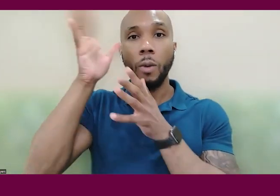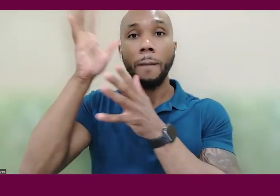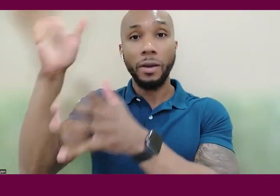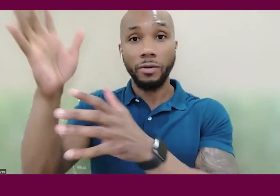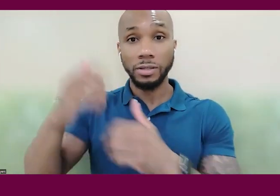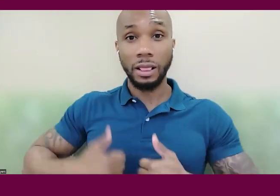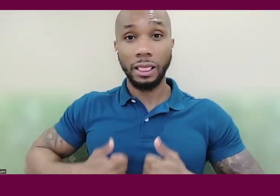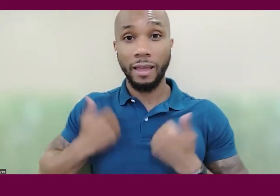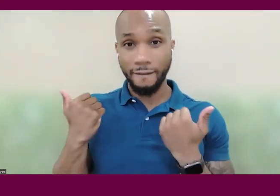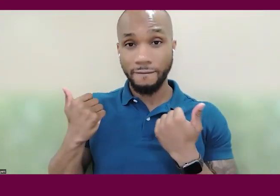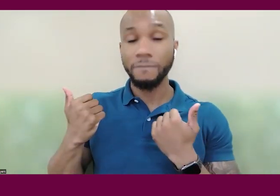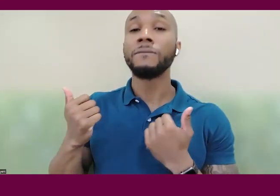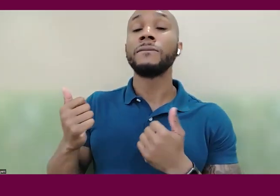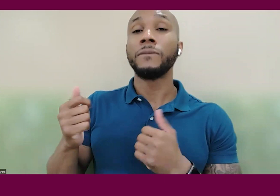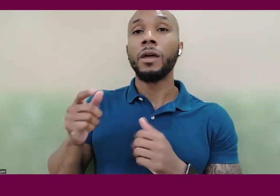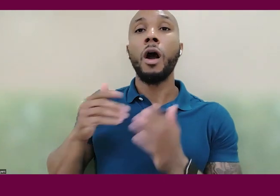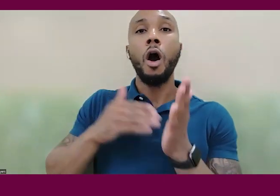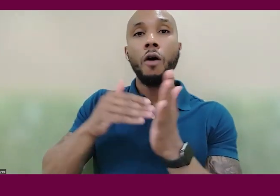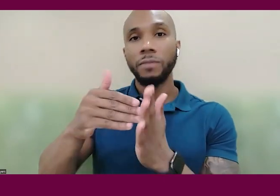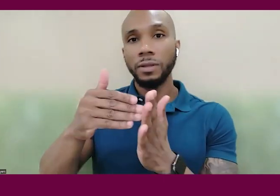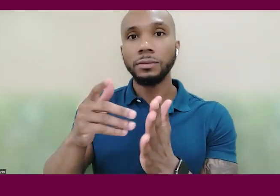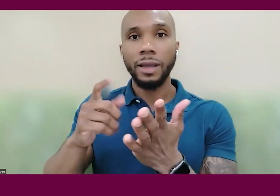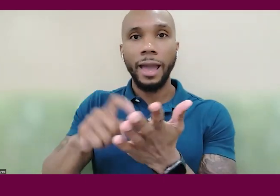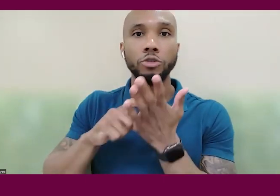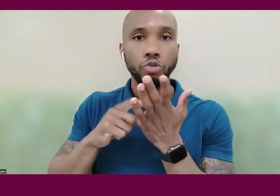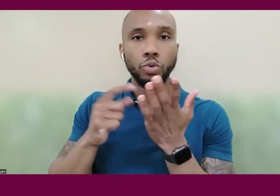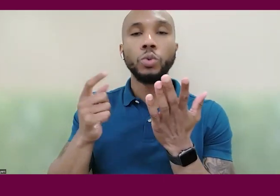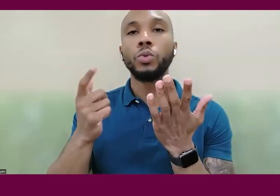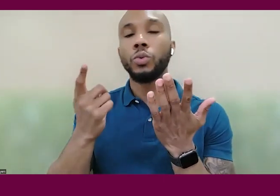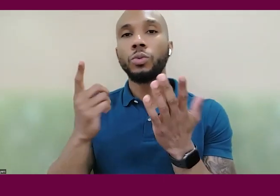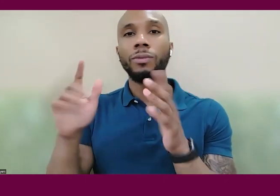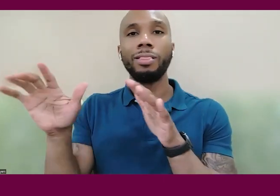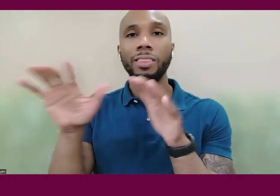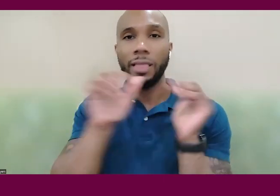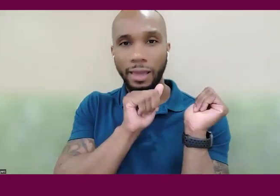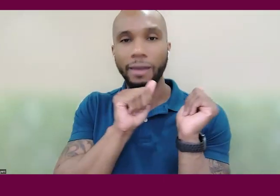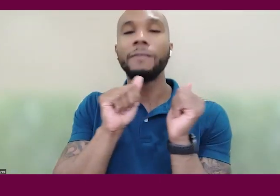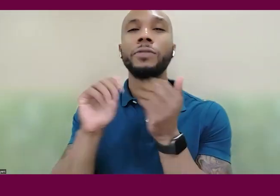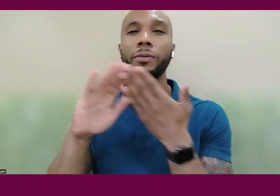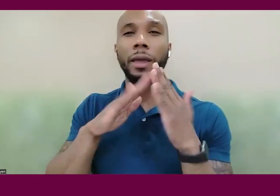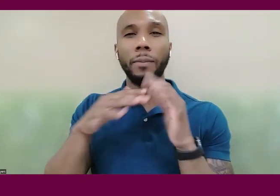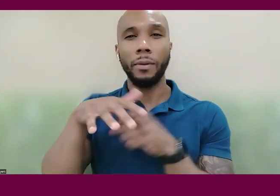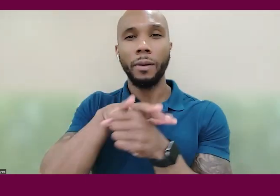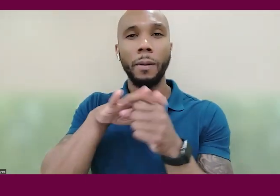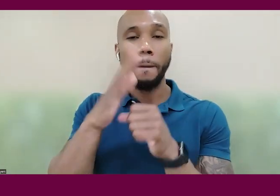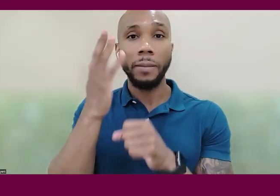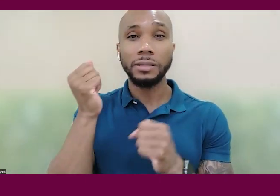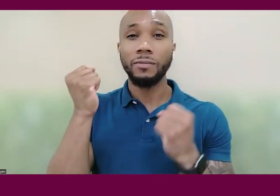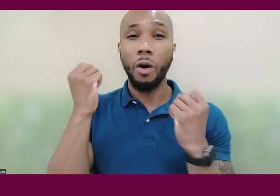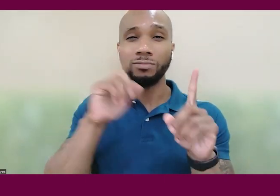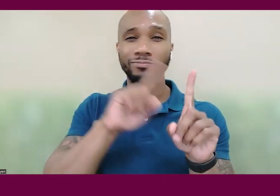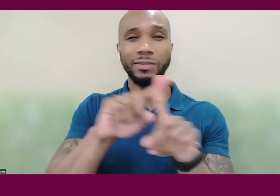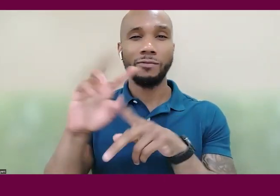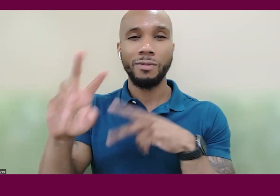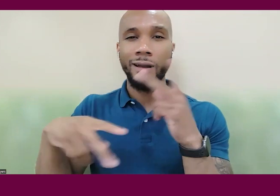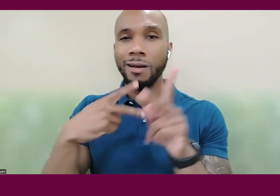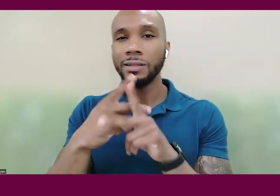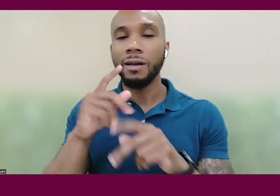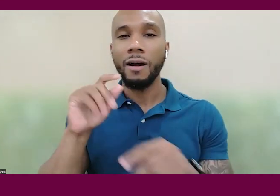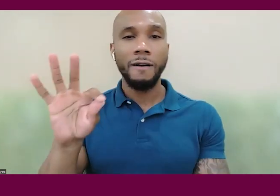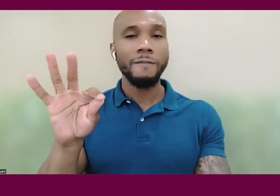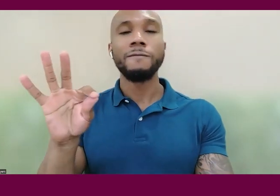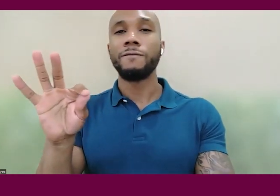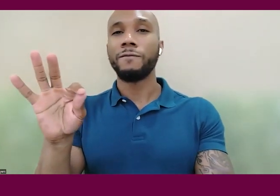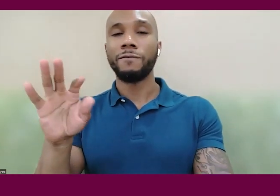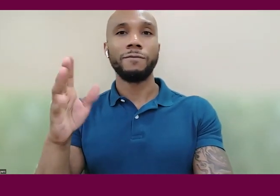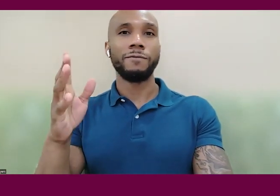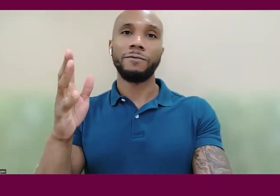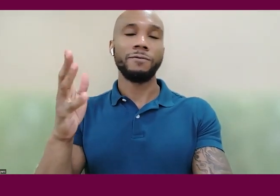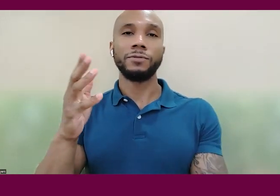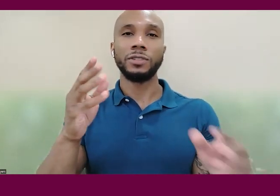lived, they often had to leave their neighborhoods because of all types of outbreaks happening